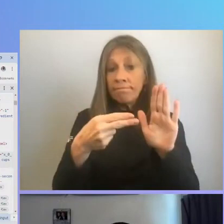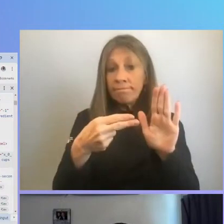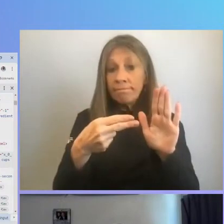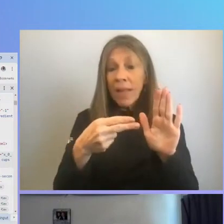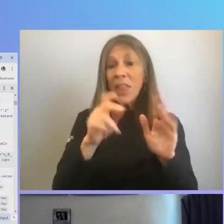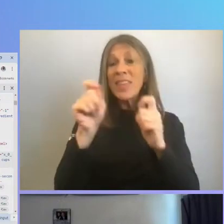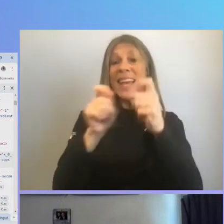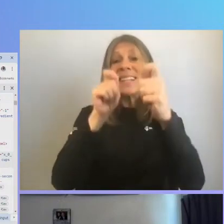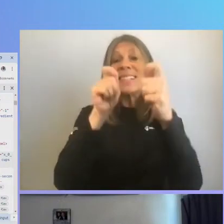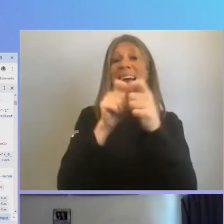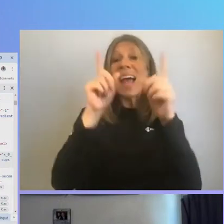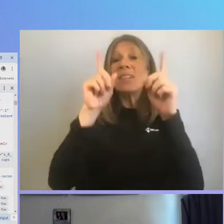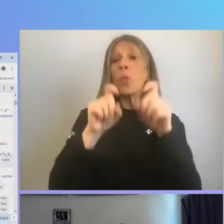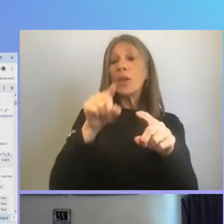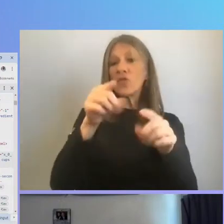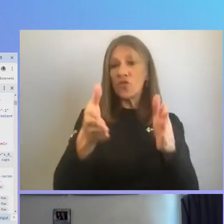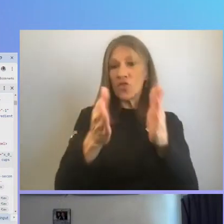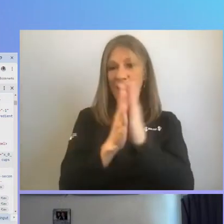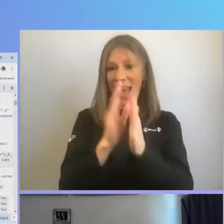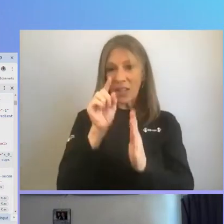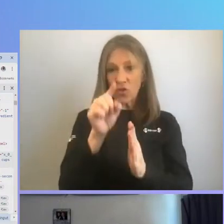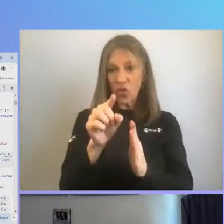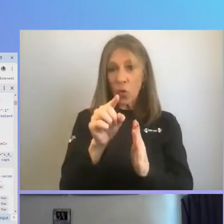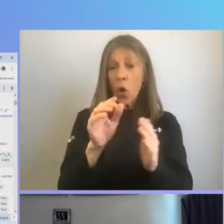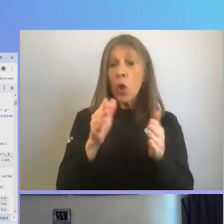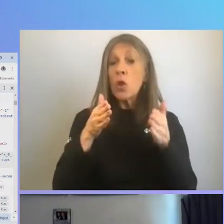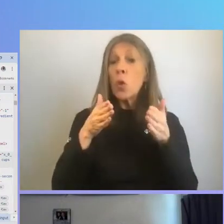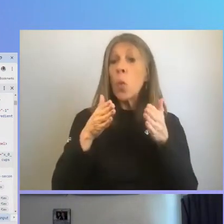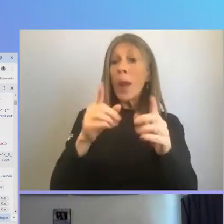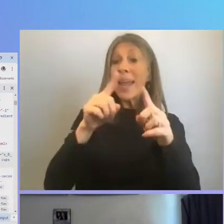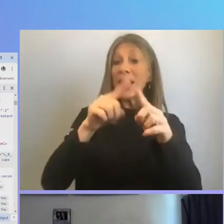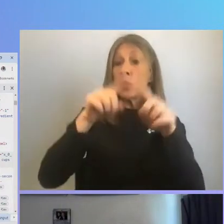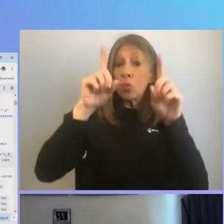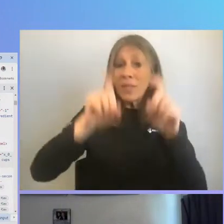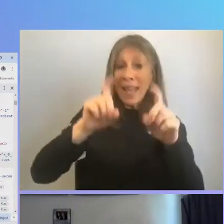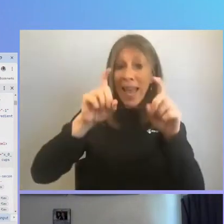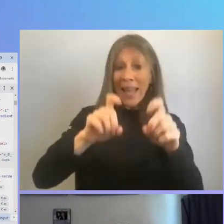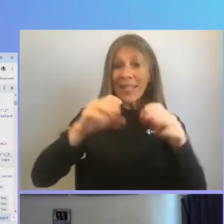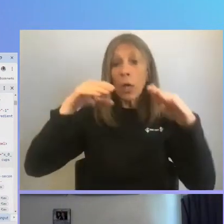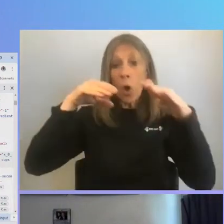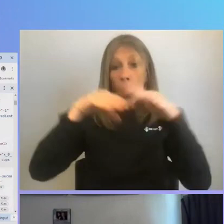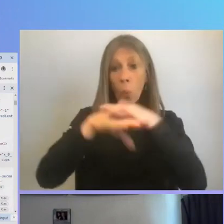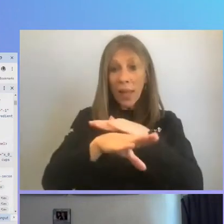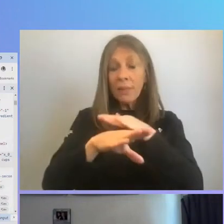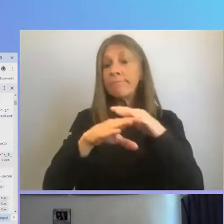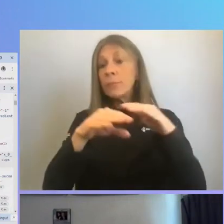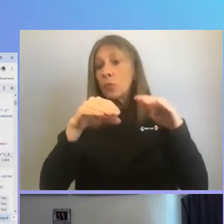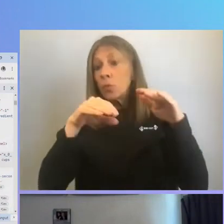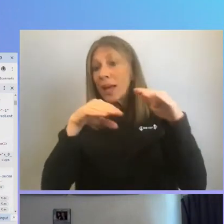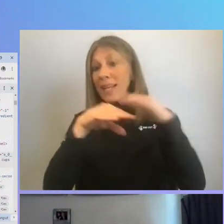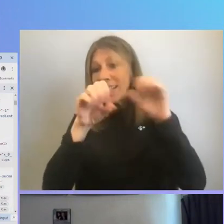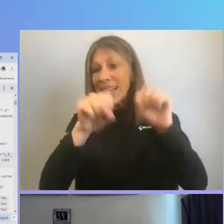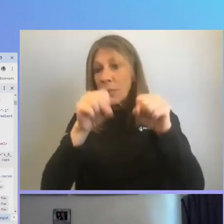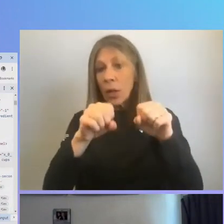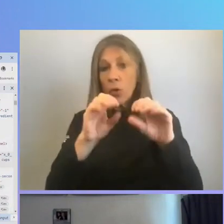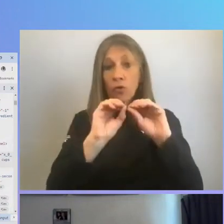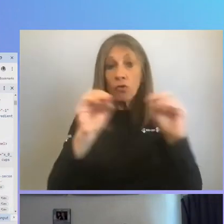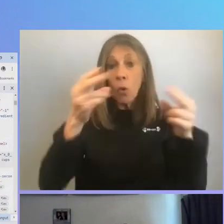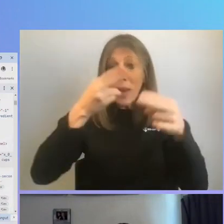you earlier and the way to test it is I went into the accessibility tree and found out that there's no name. So that's